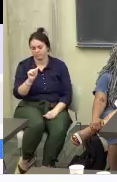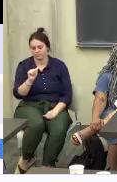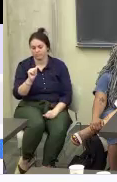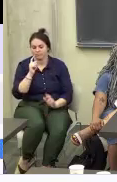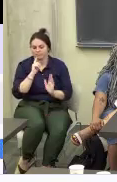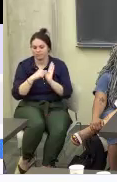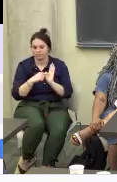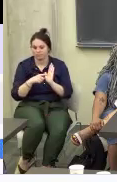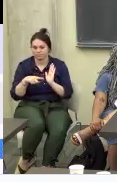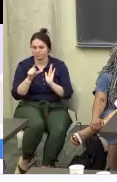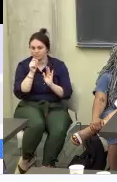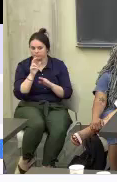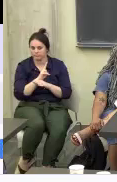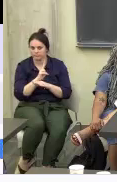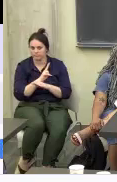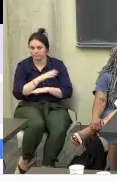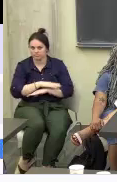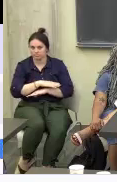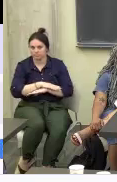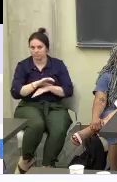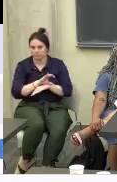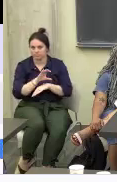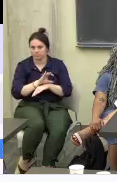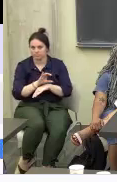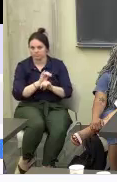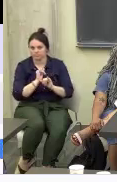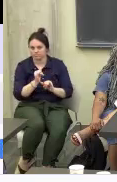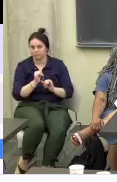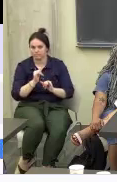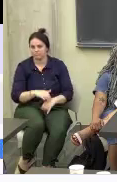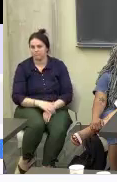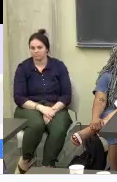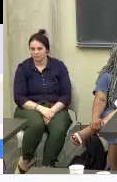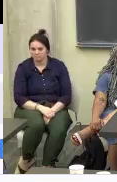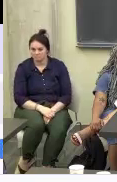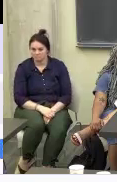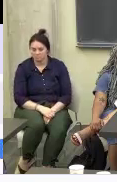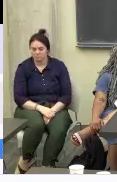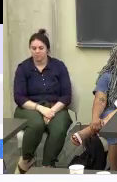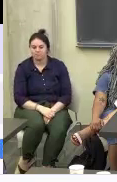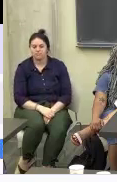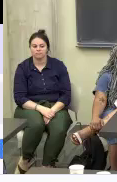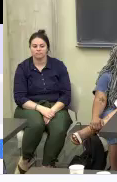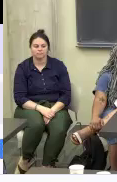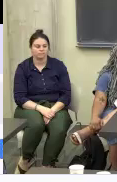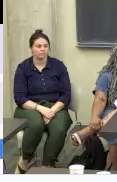They don't use desktops the way we do. It's not uncommon for a person in Kenya